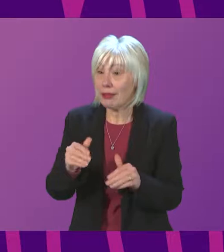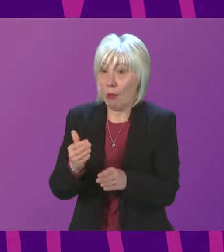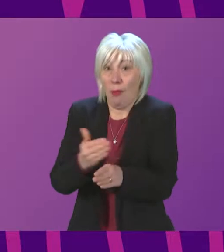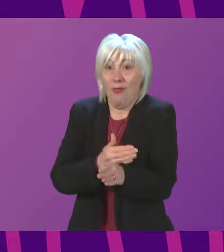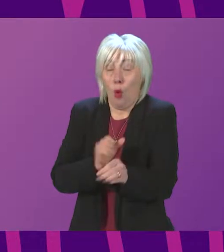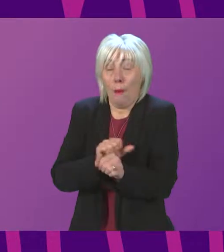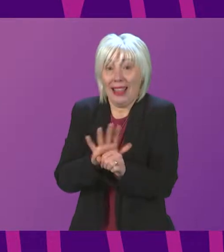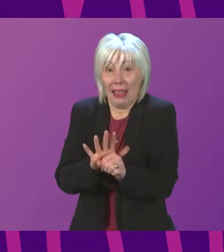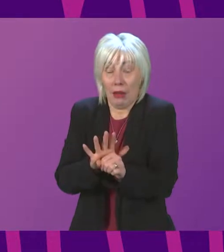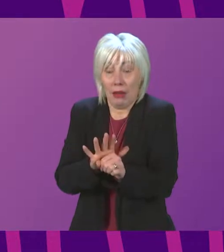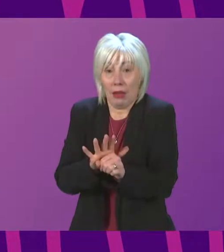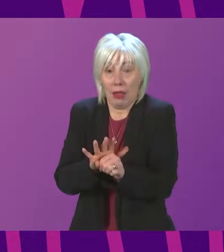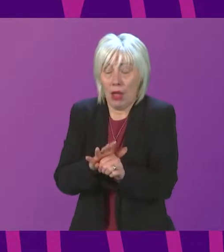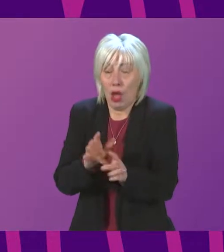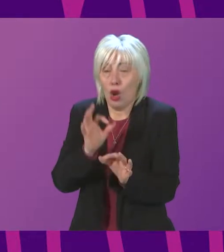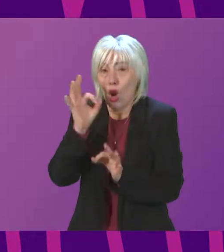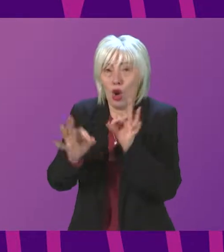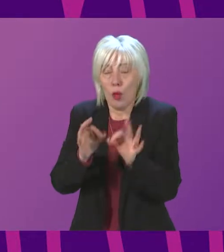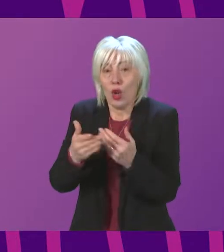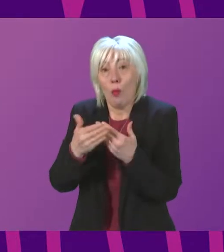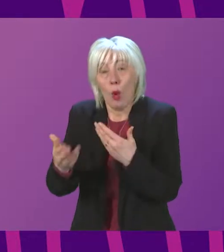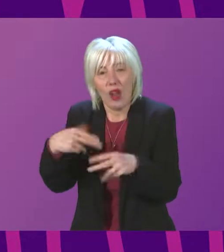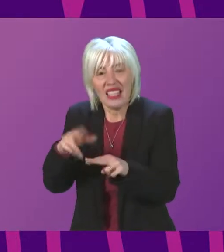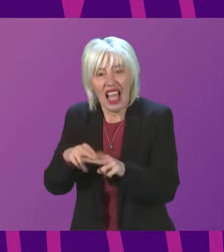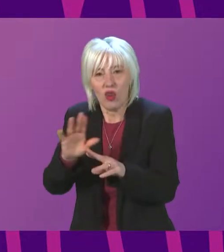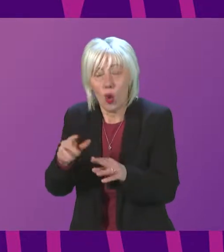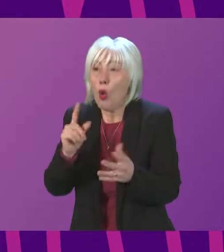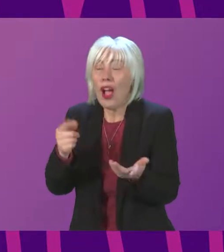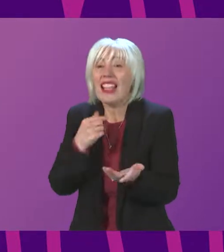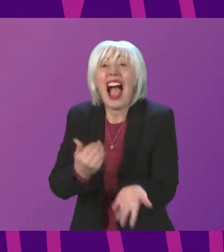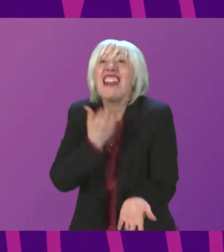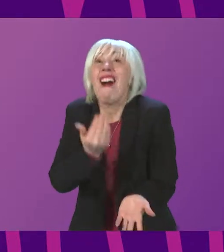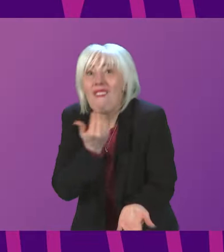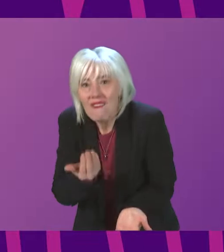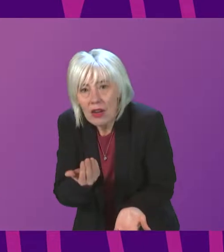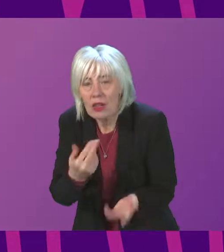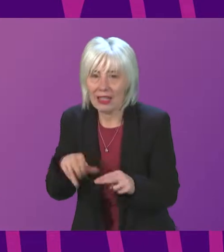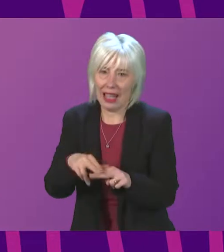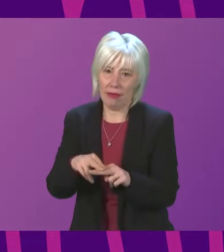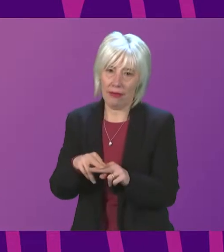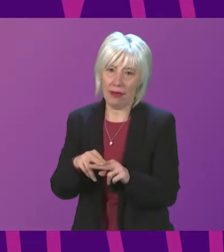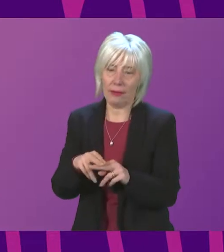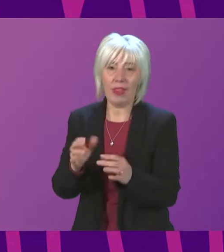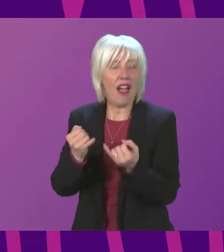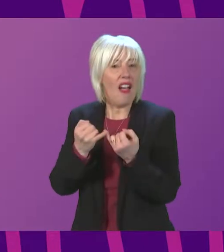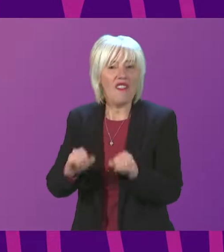The question is not whether we should have more staff, it is whether we have enough staff. Failure to plan has consequences.